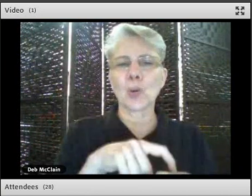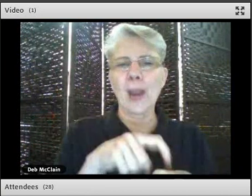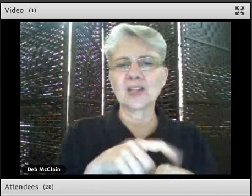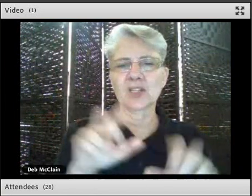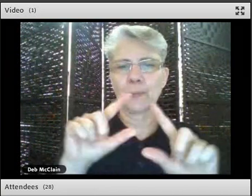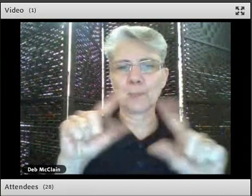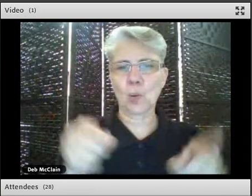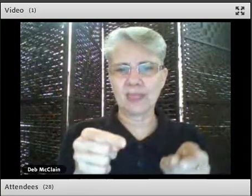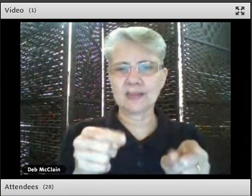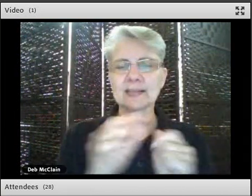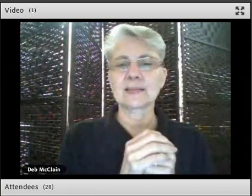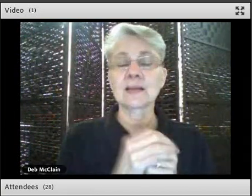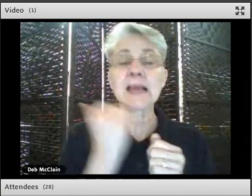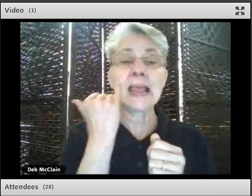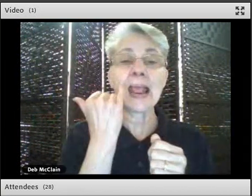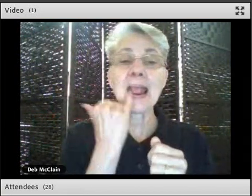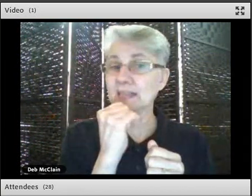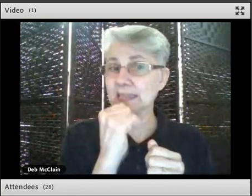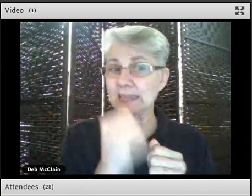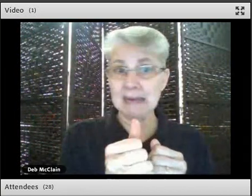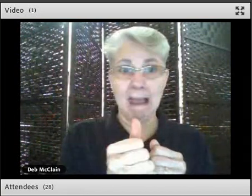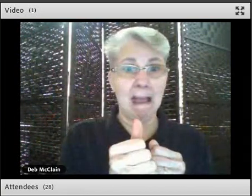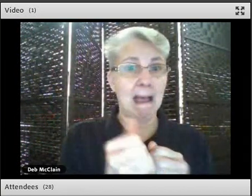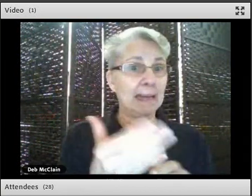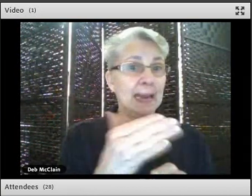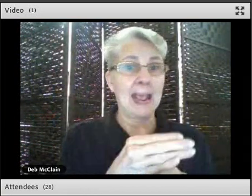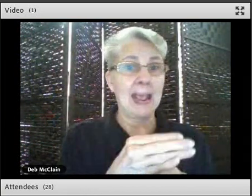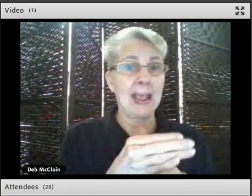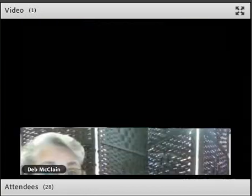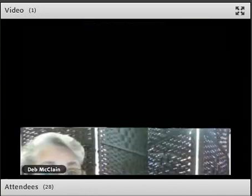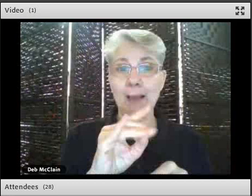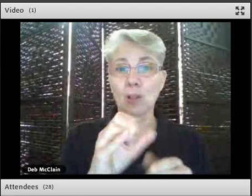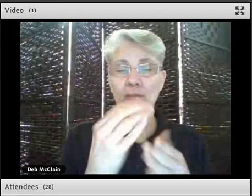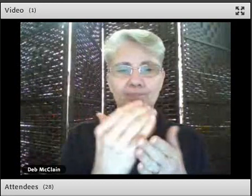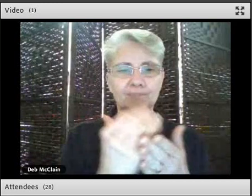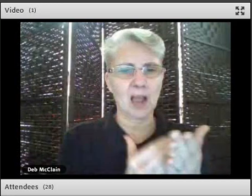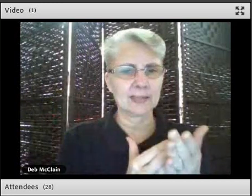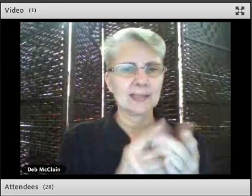It would just be the duration in parentheses following the chapter title.